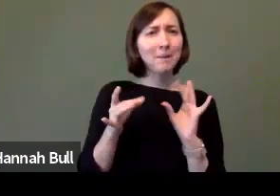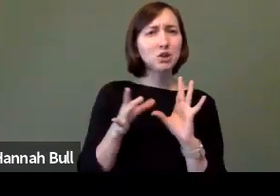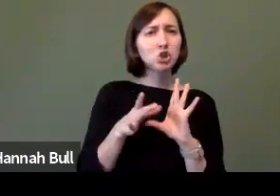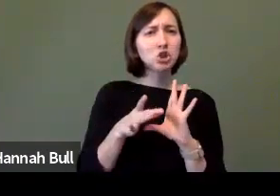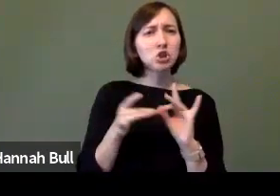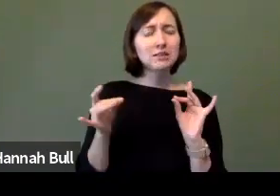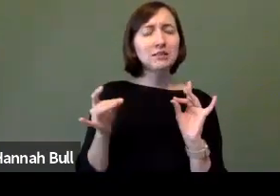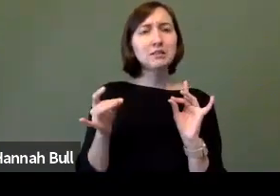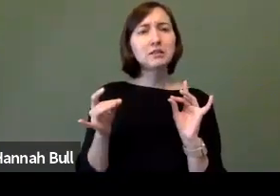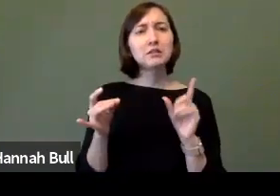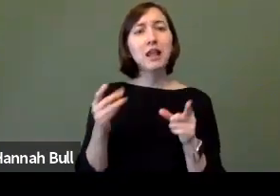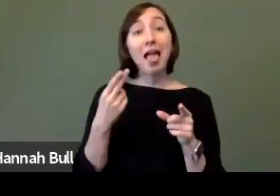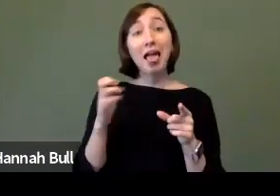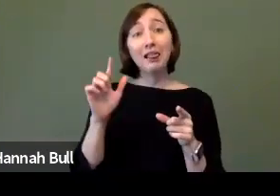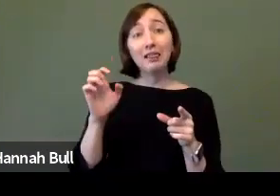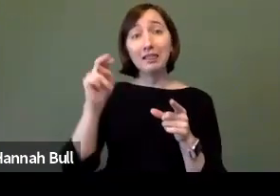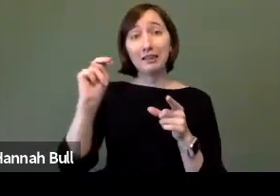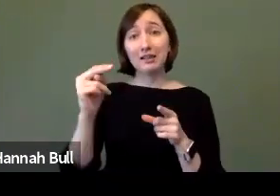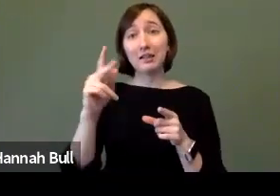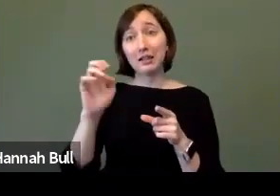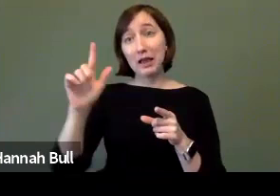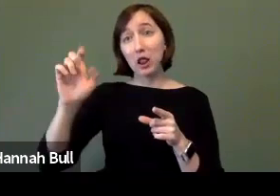and the Helen Keller Institute